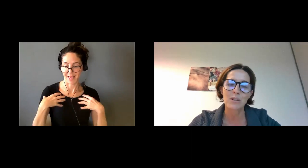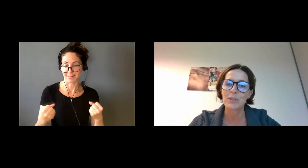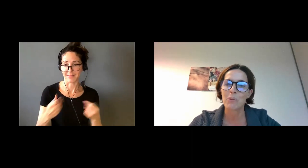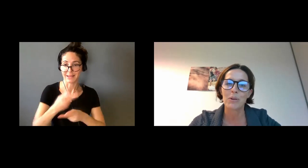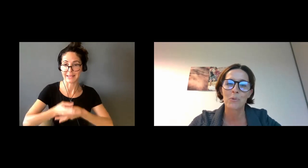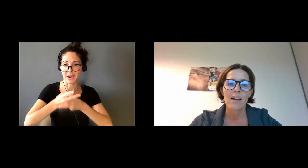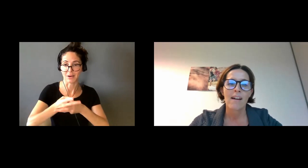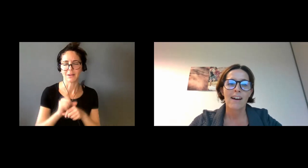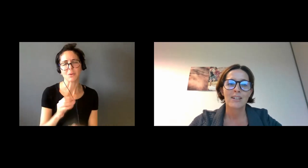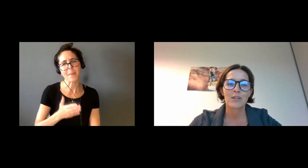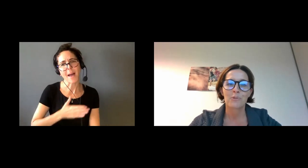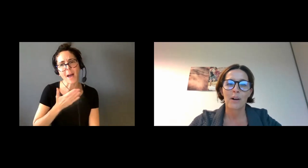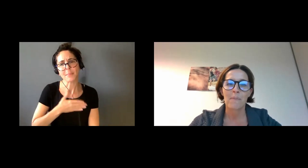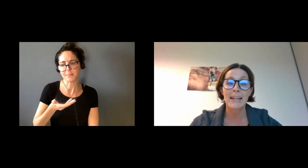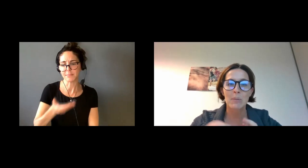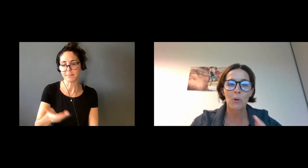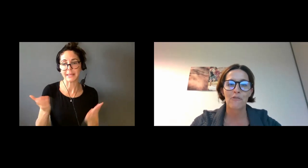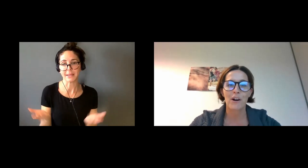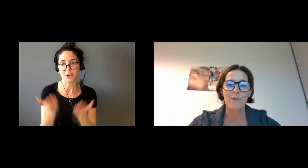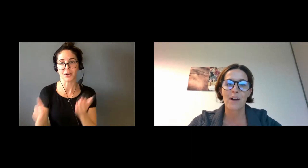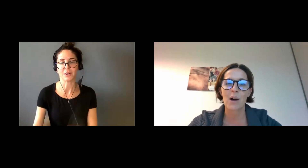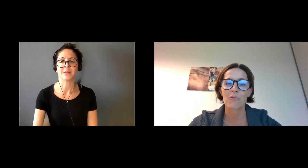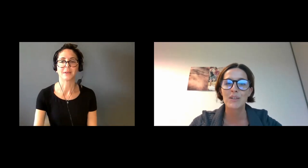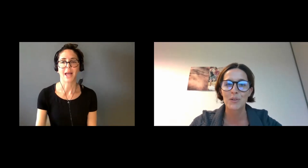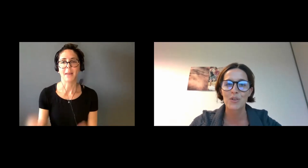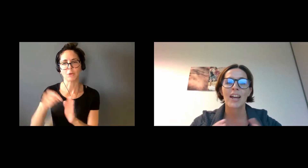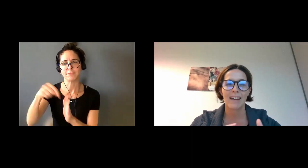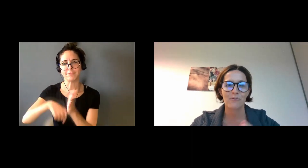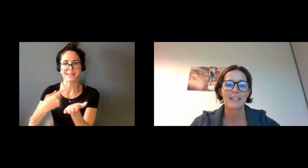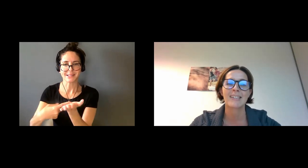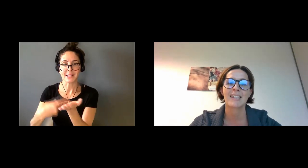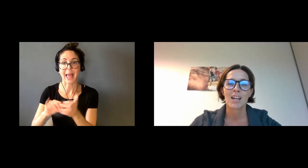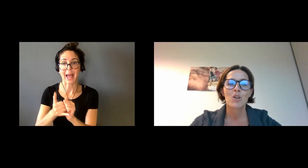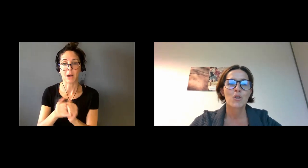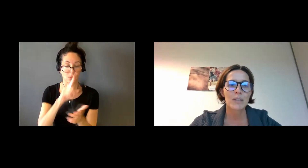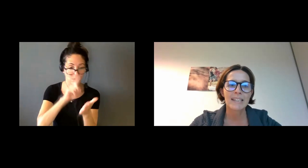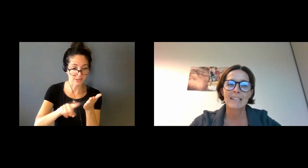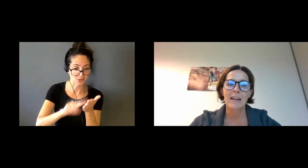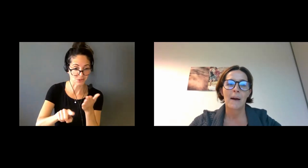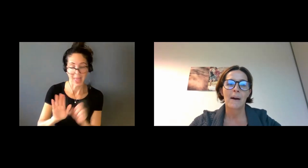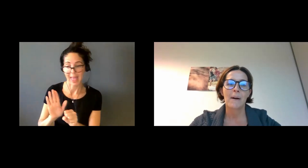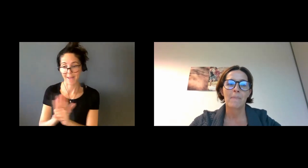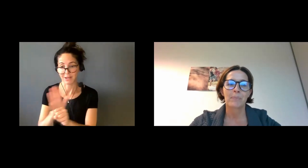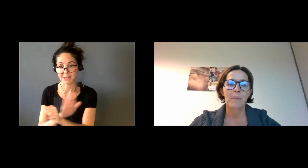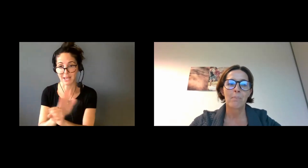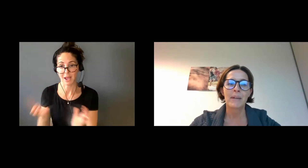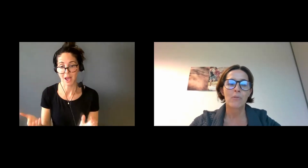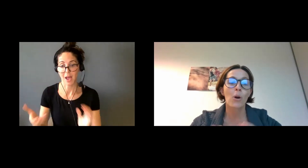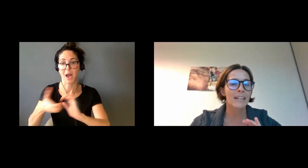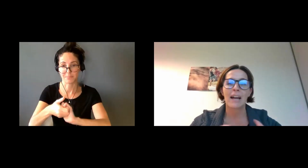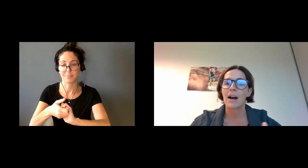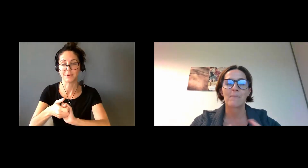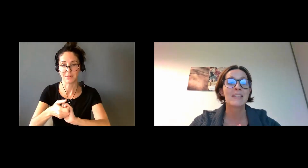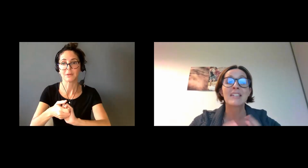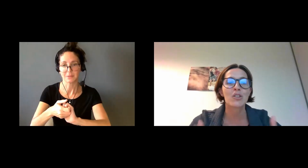be here today with you, and to explore further how research and advocacy should indeed be working in